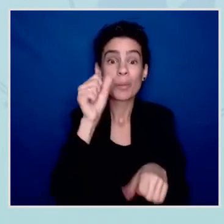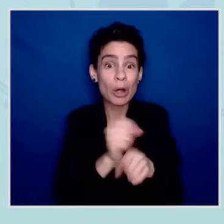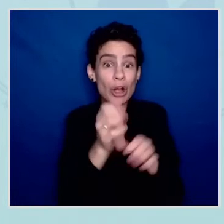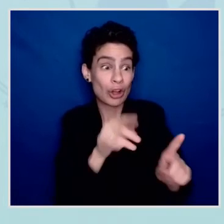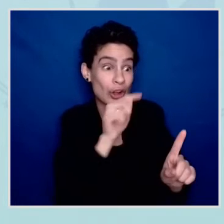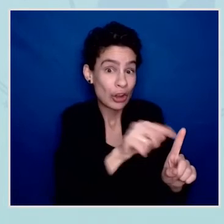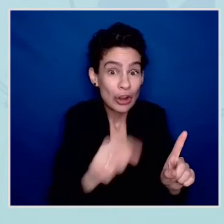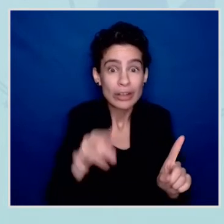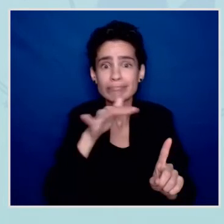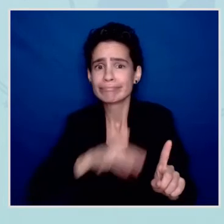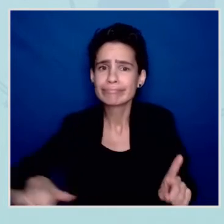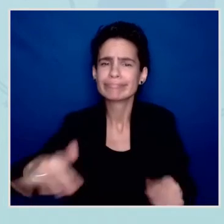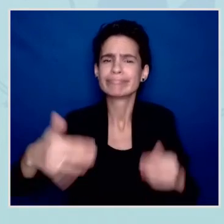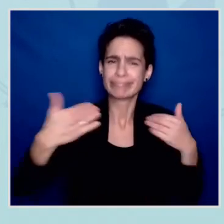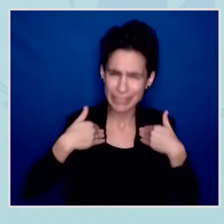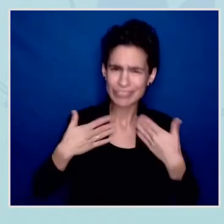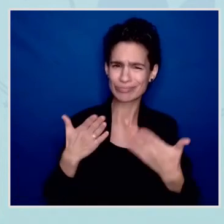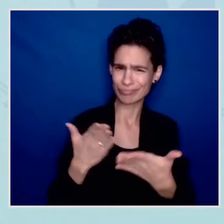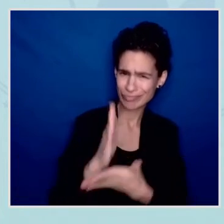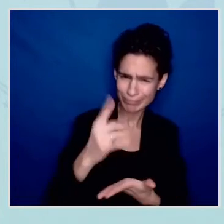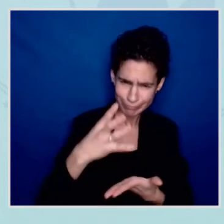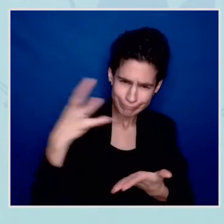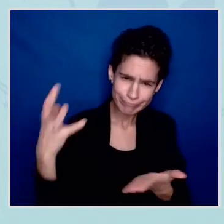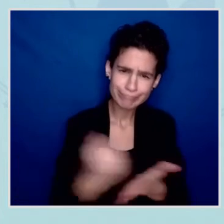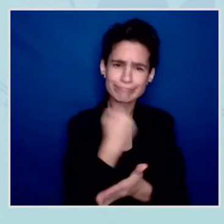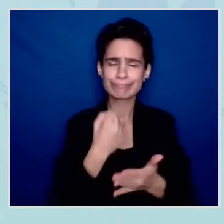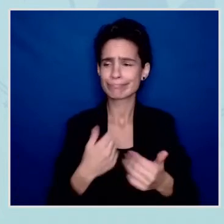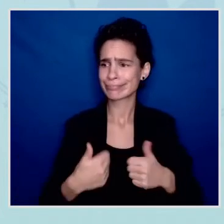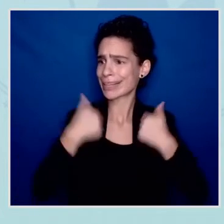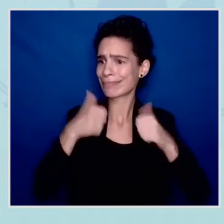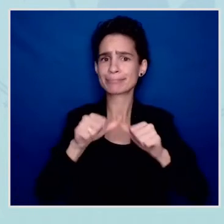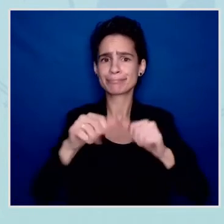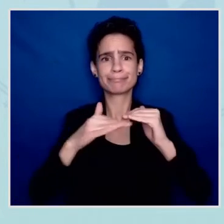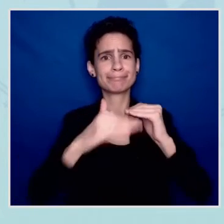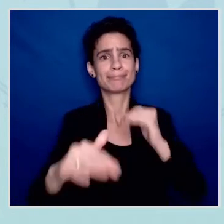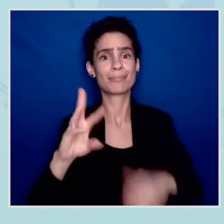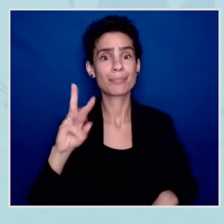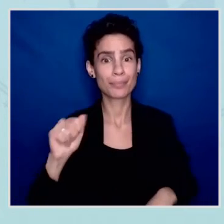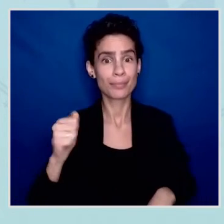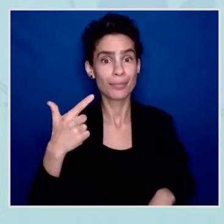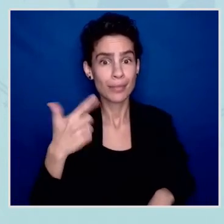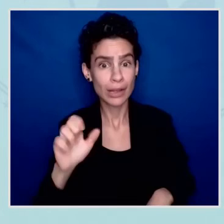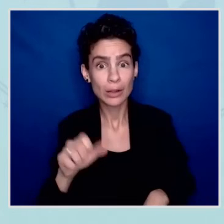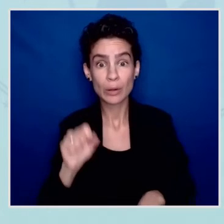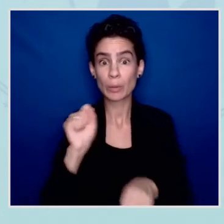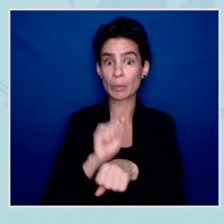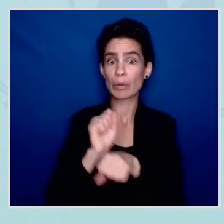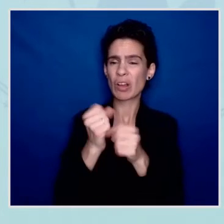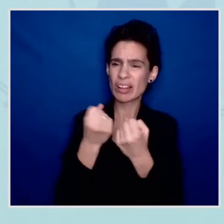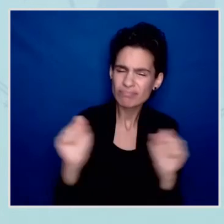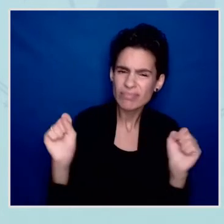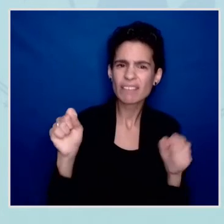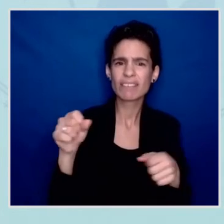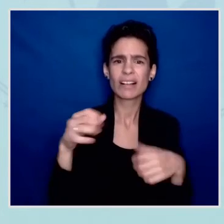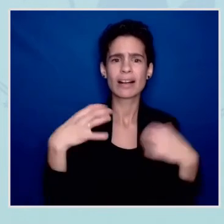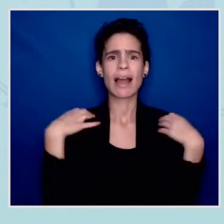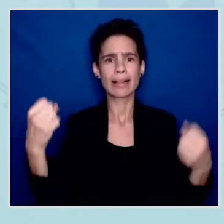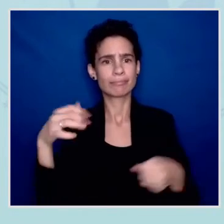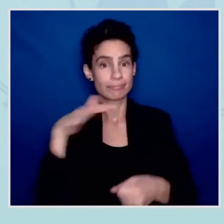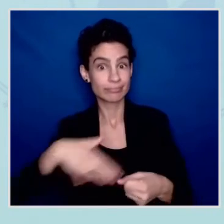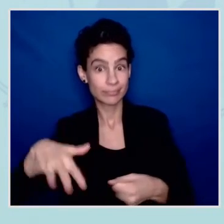HAS INHERENT VALUE AND WORTH.